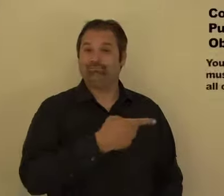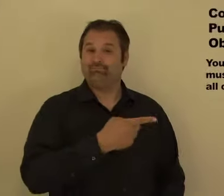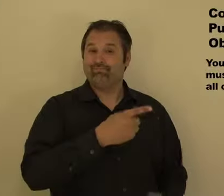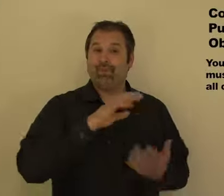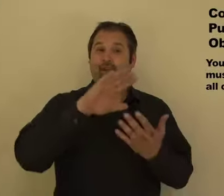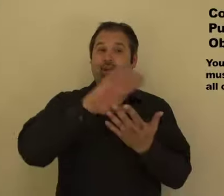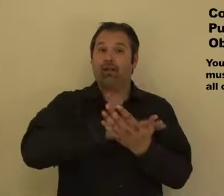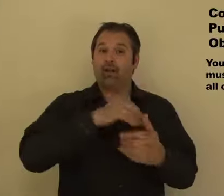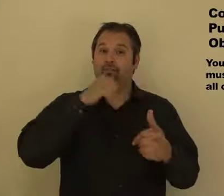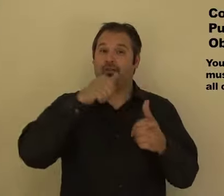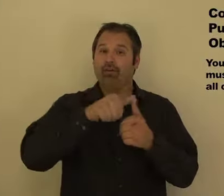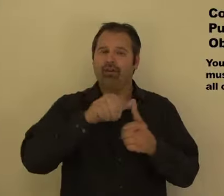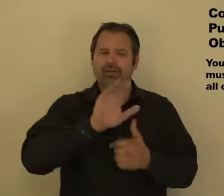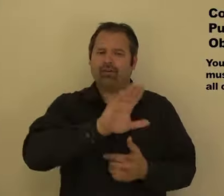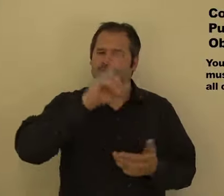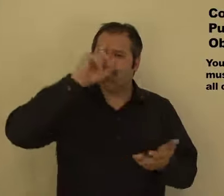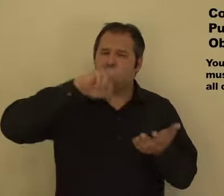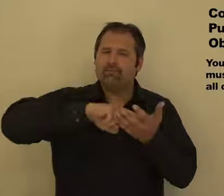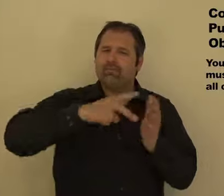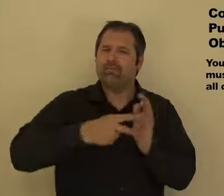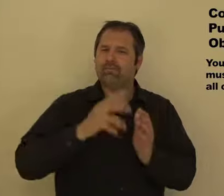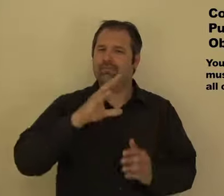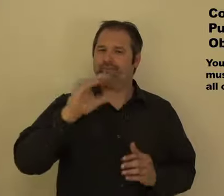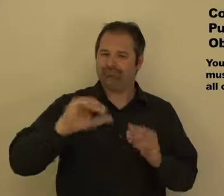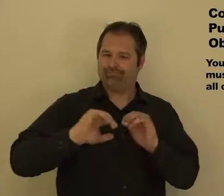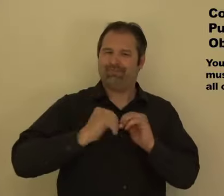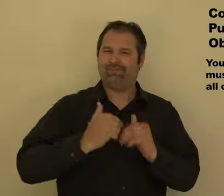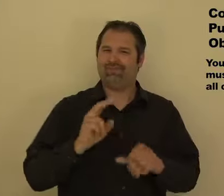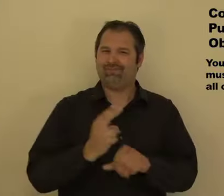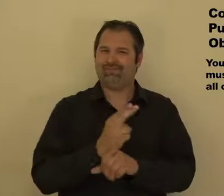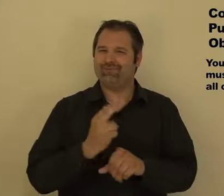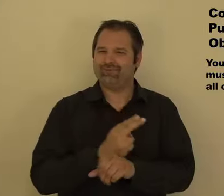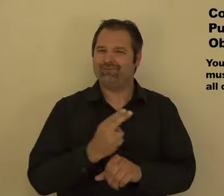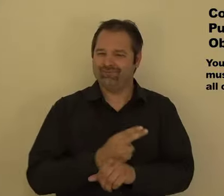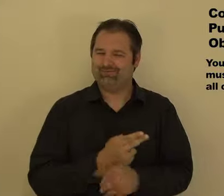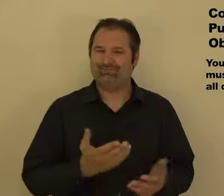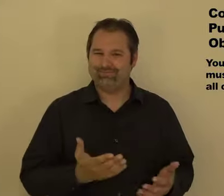Introducing yourself to the employer.